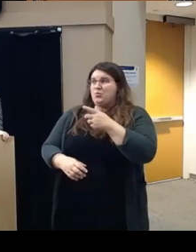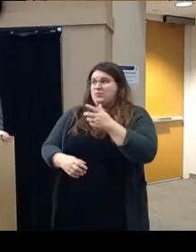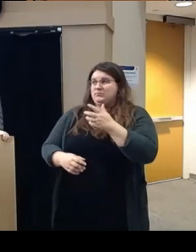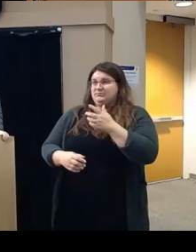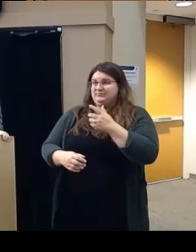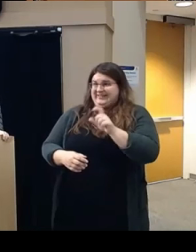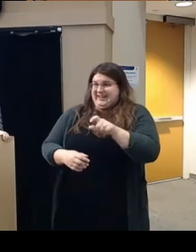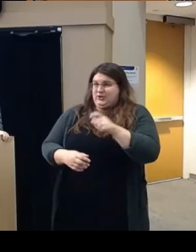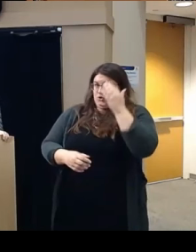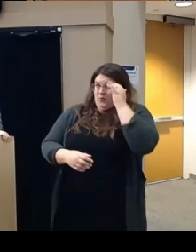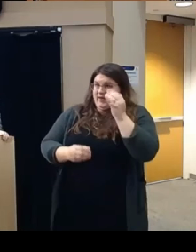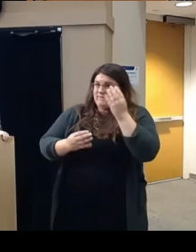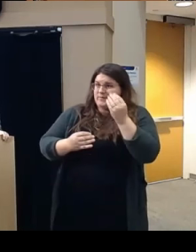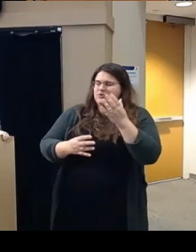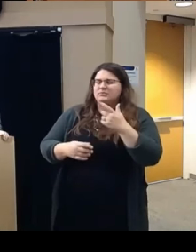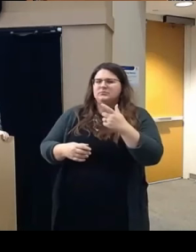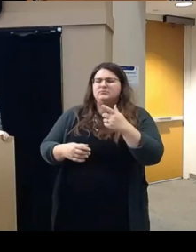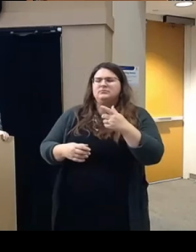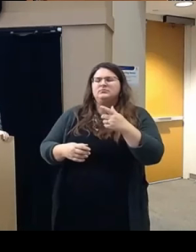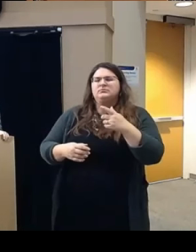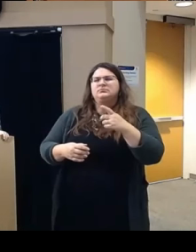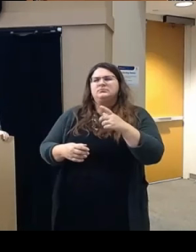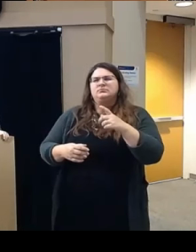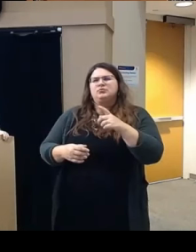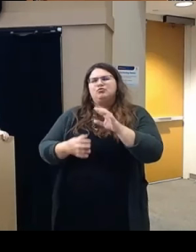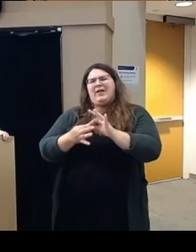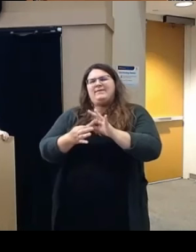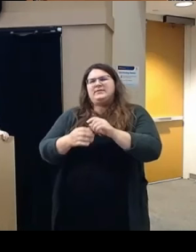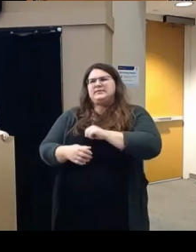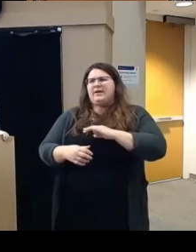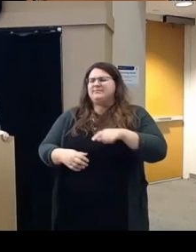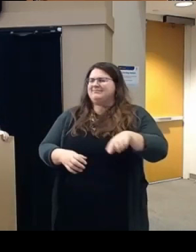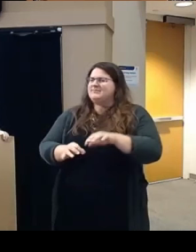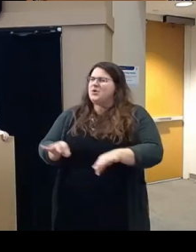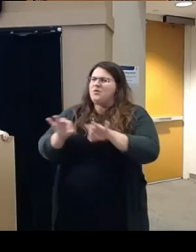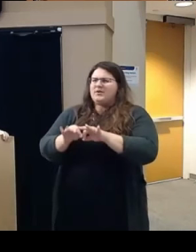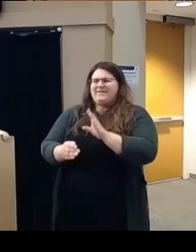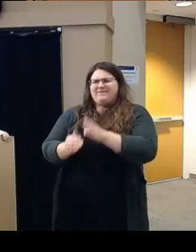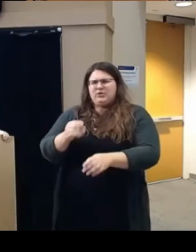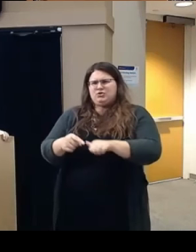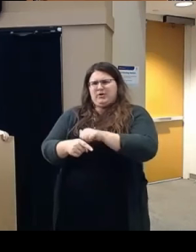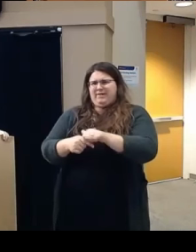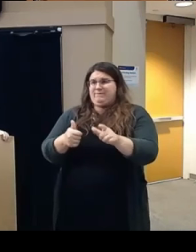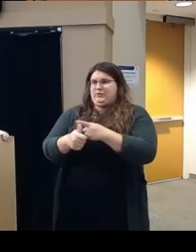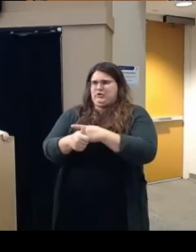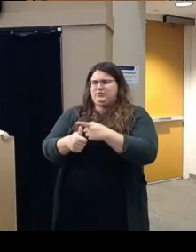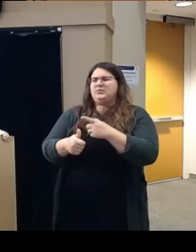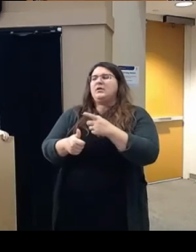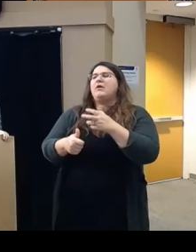um there's nothing in the in the way of getting you won't get locked out of E Record if you don't